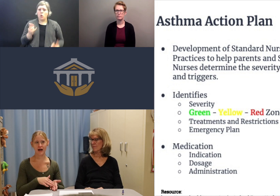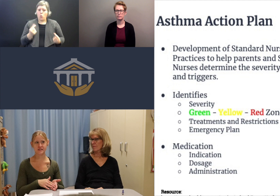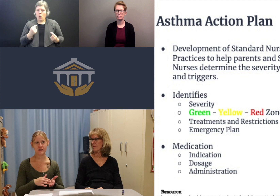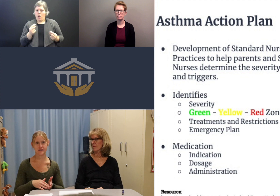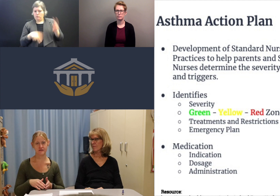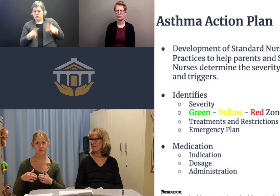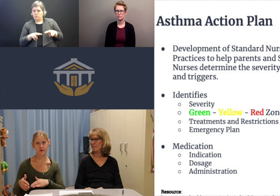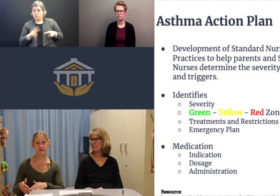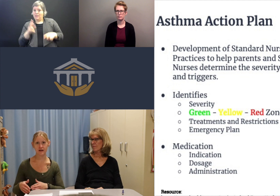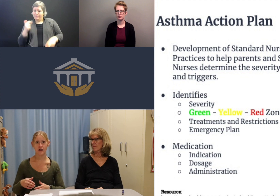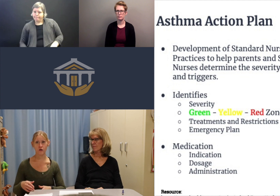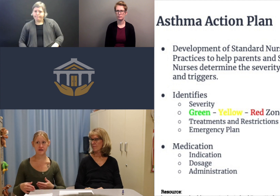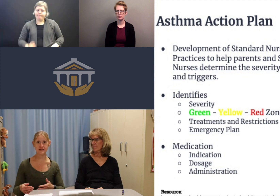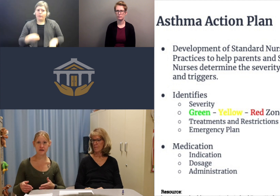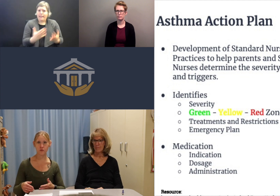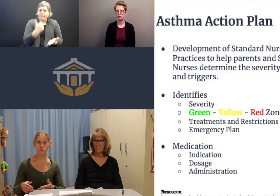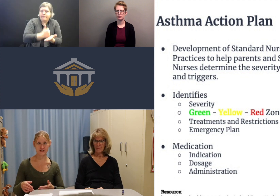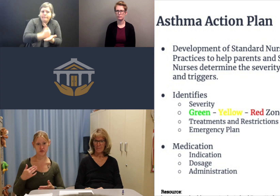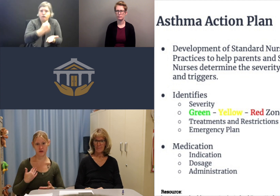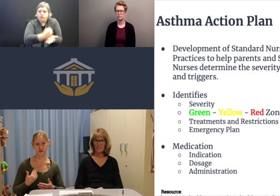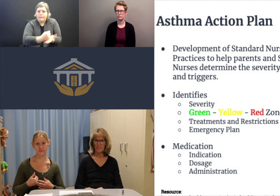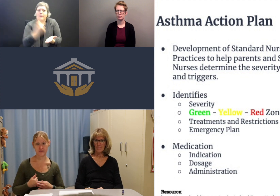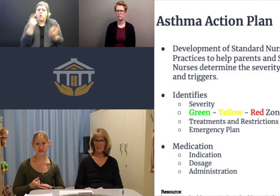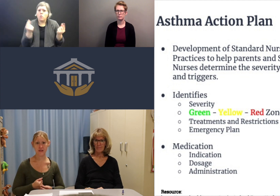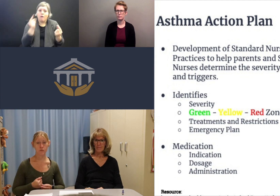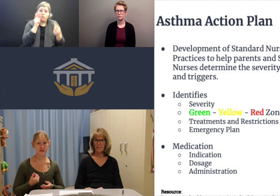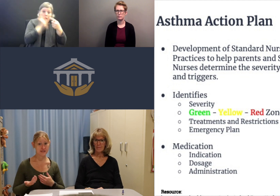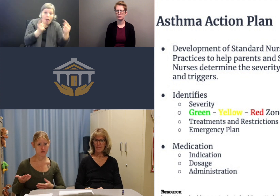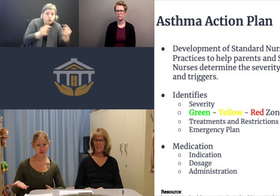asthma? Is it for breathing? Or is it simple respiratory treatments? What's the dosage